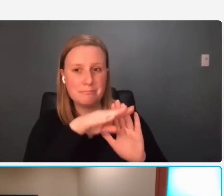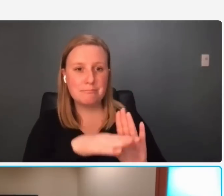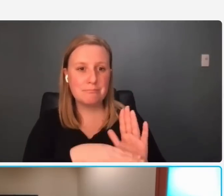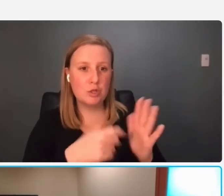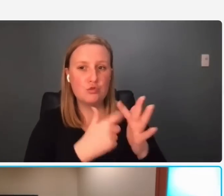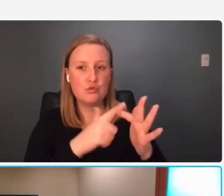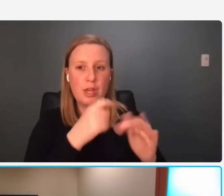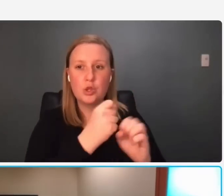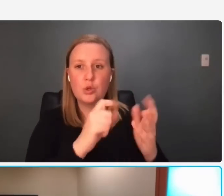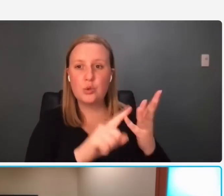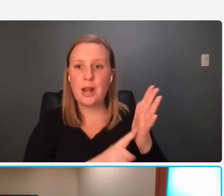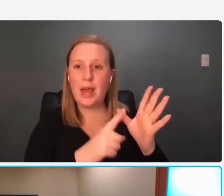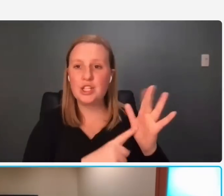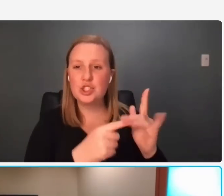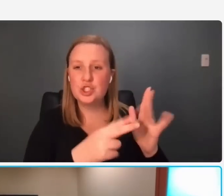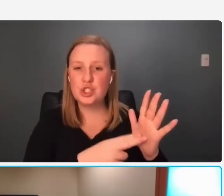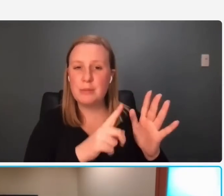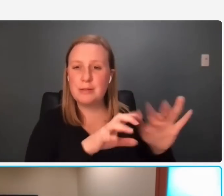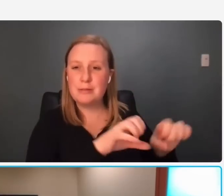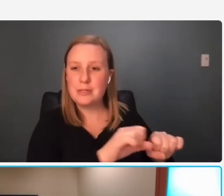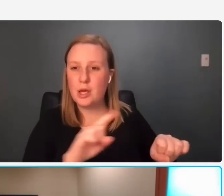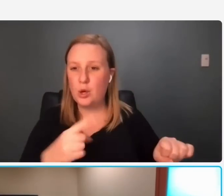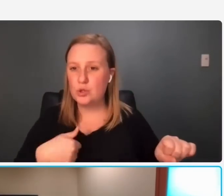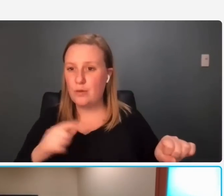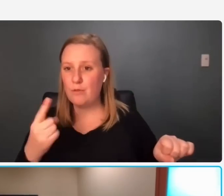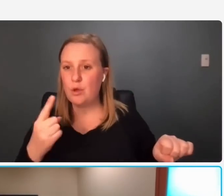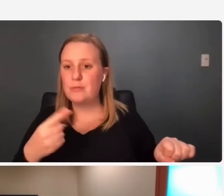I'll be using today and very conscious that sometimes we can